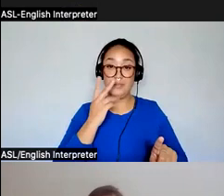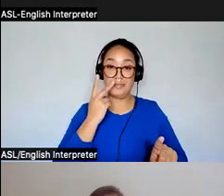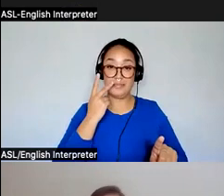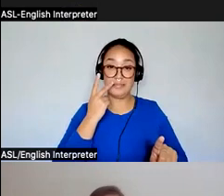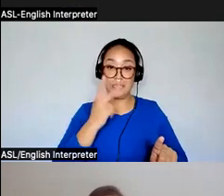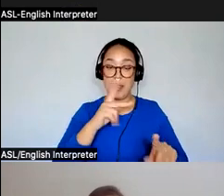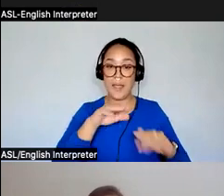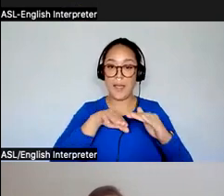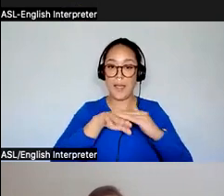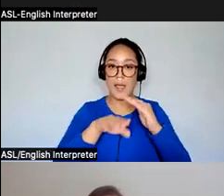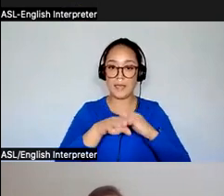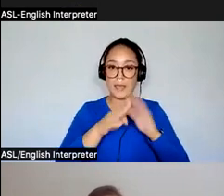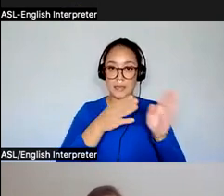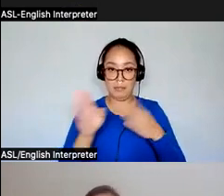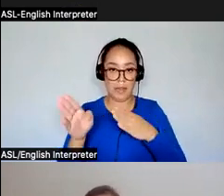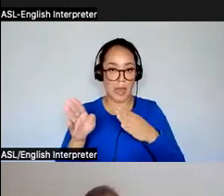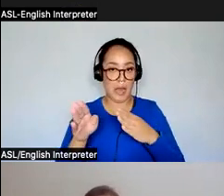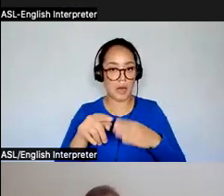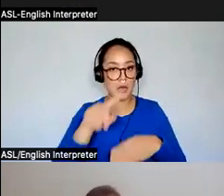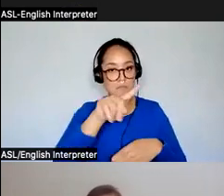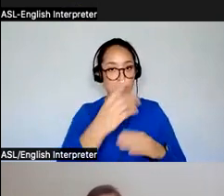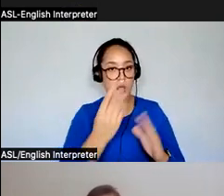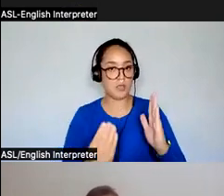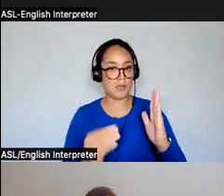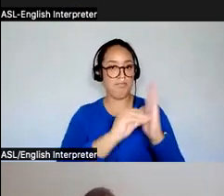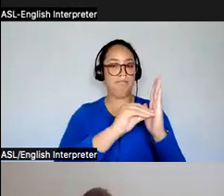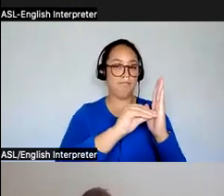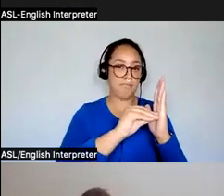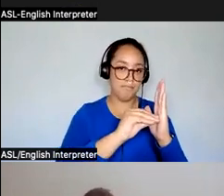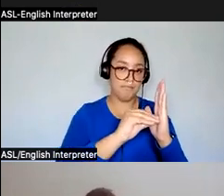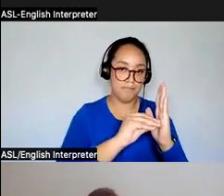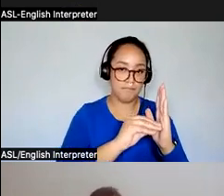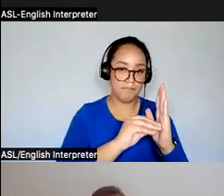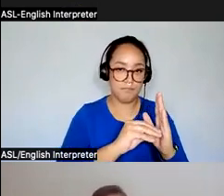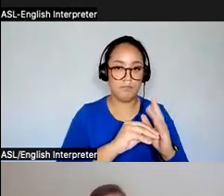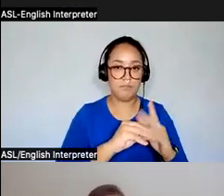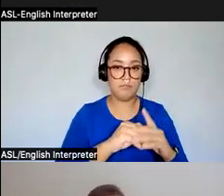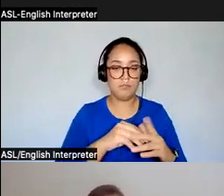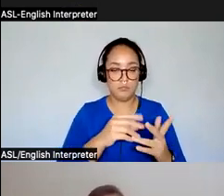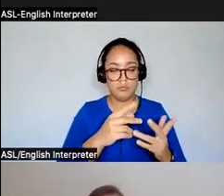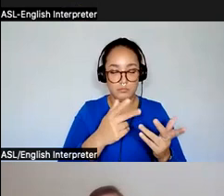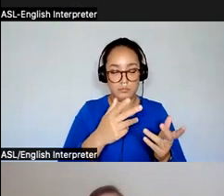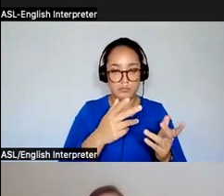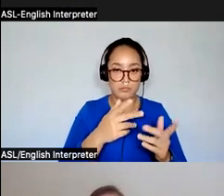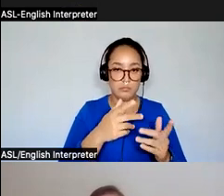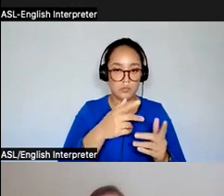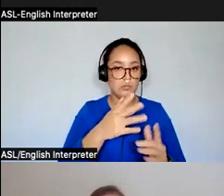to fill out when you're you know, when you're filling out your application.